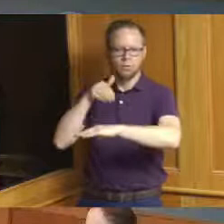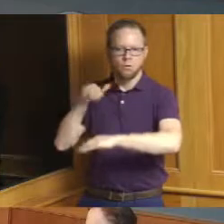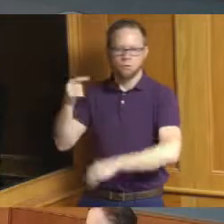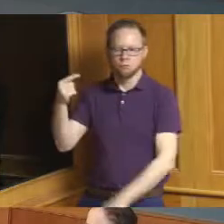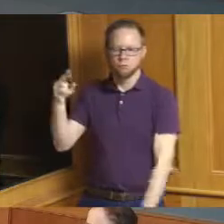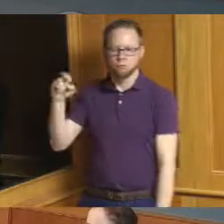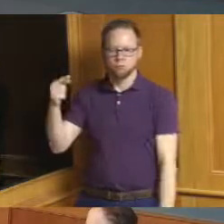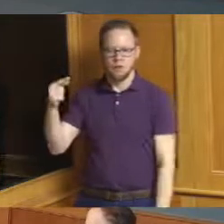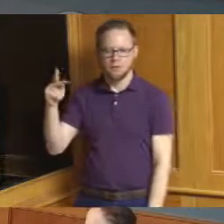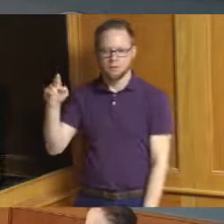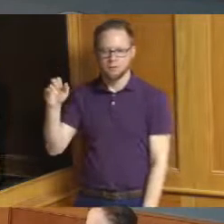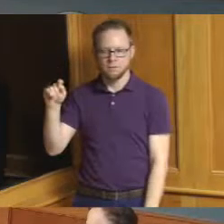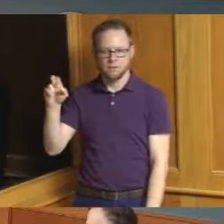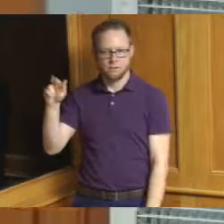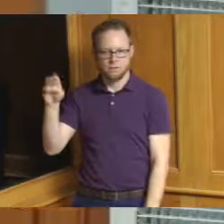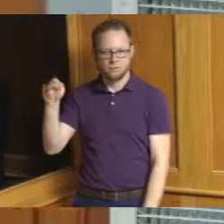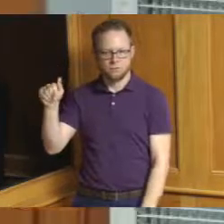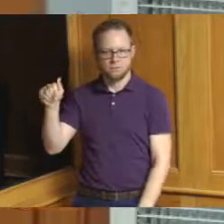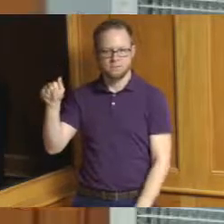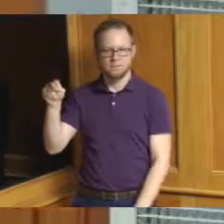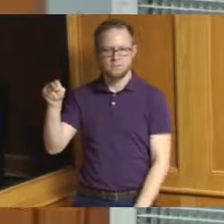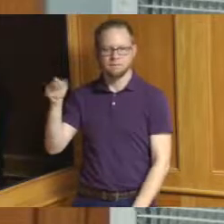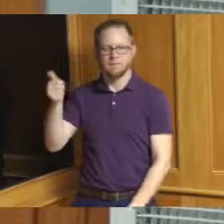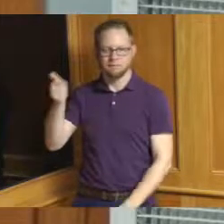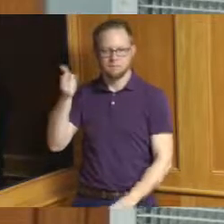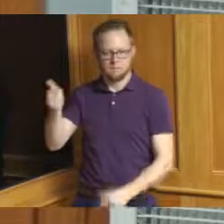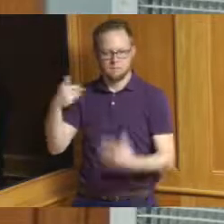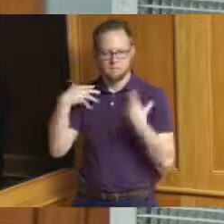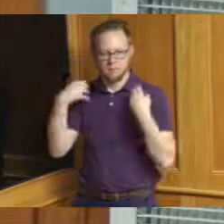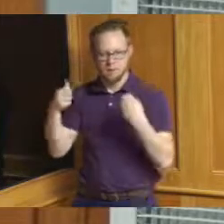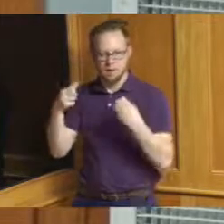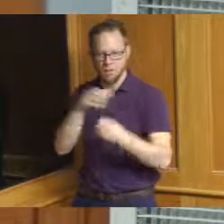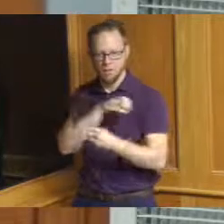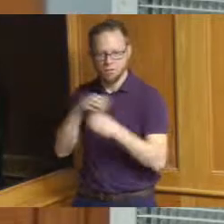well thank you good afternoon Commissioners so we continue to see a lot of Covid within our